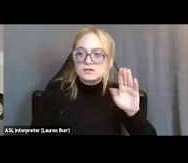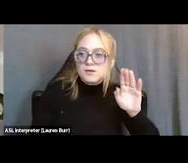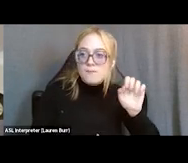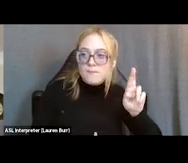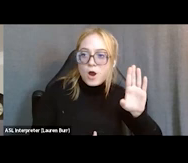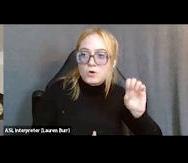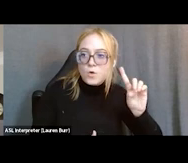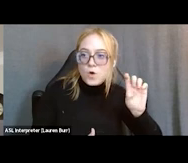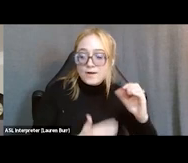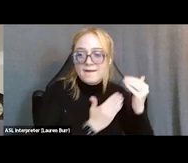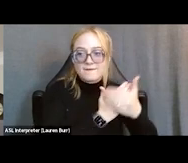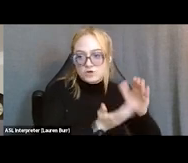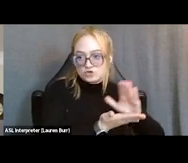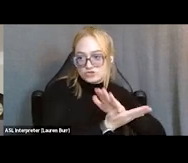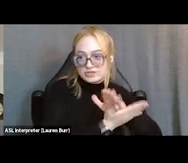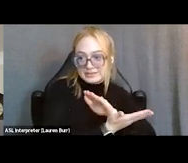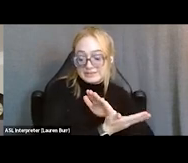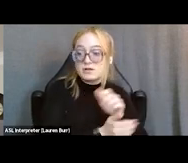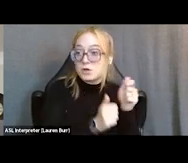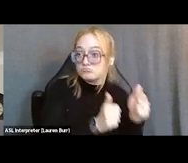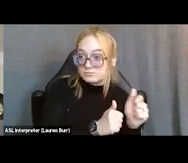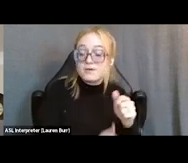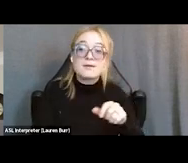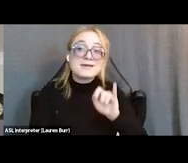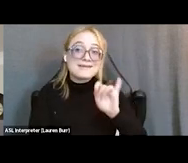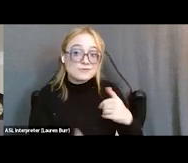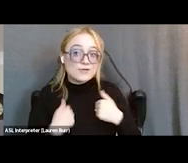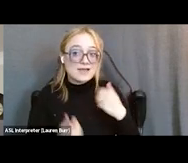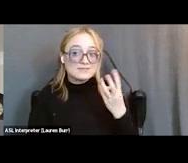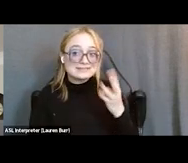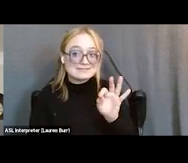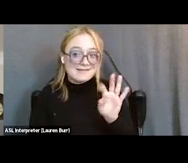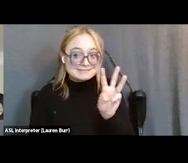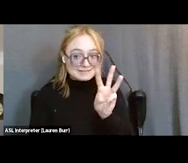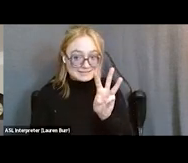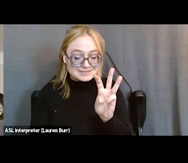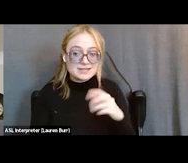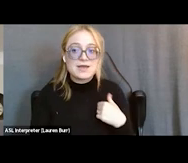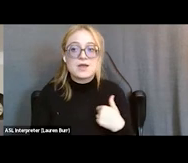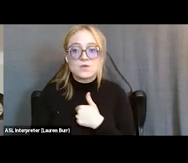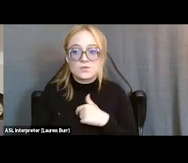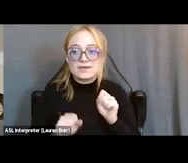if we have a 1696 we are able to send we can get records fast through ERE,